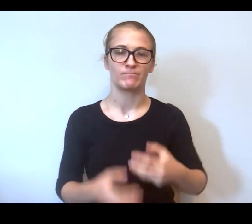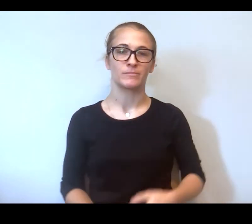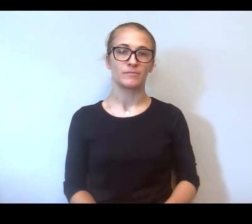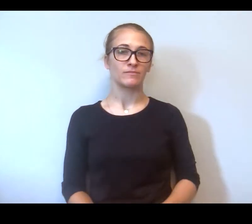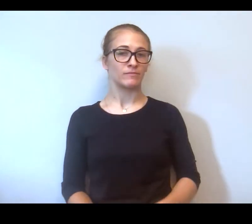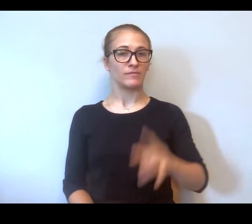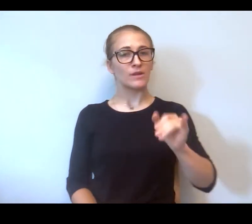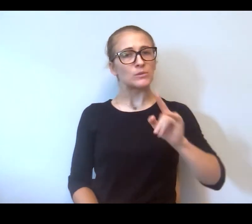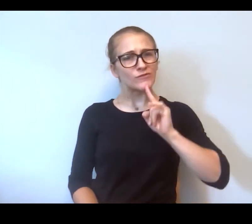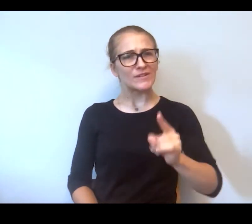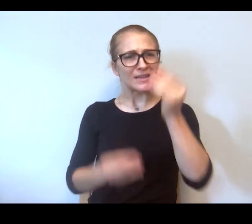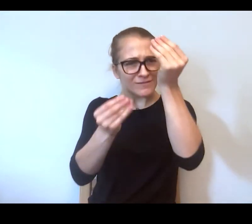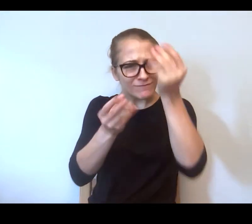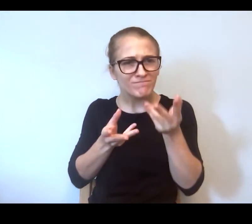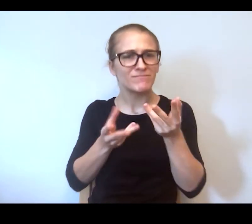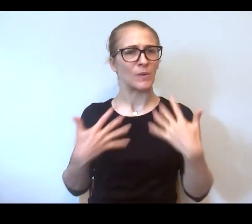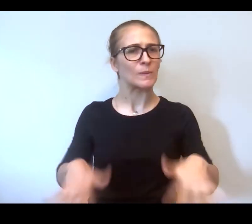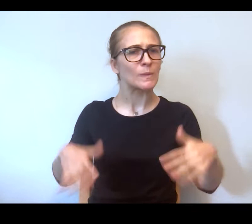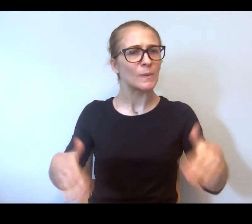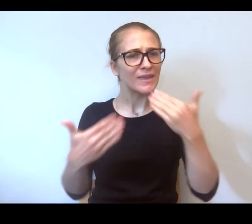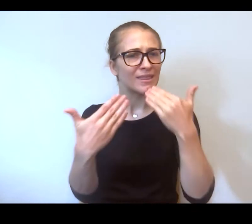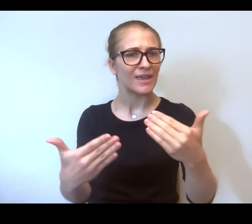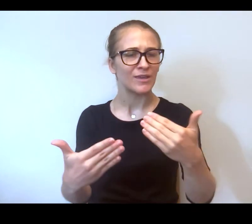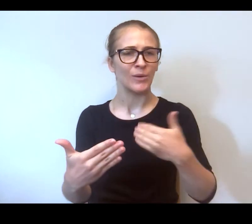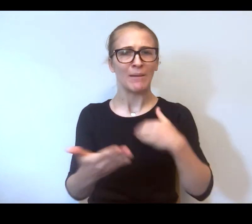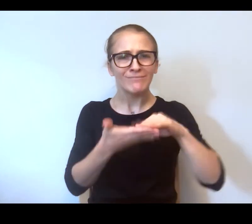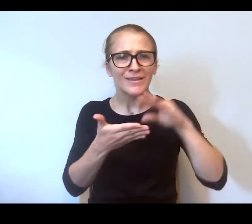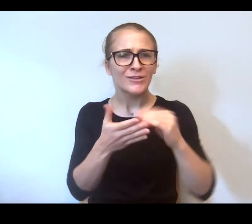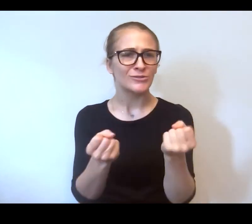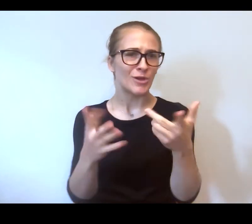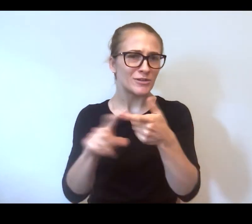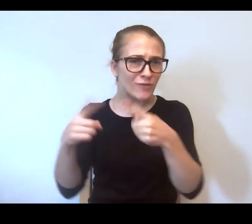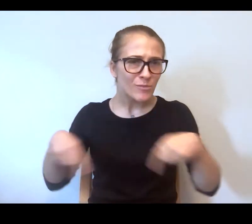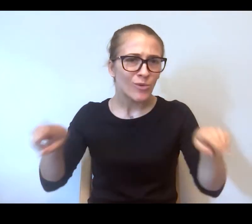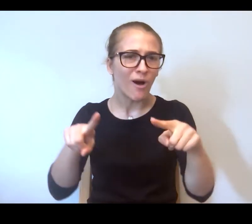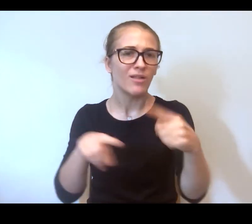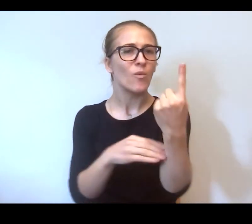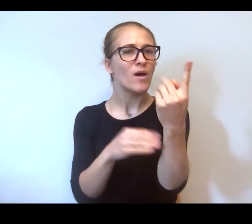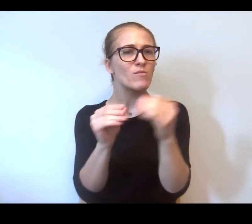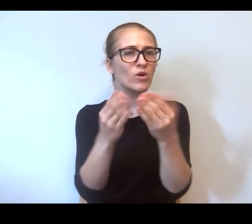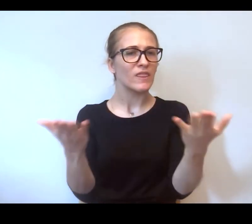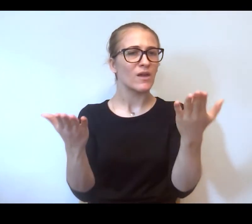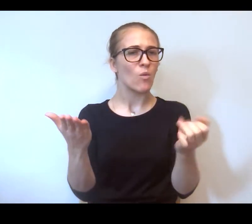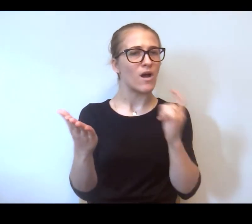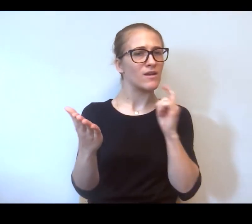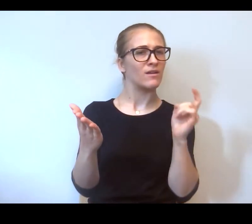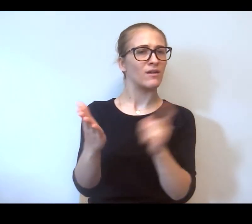Marc: Thank you. That was really informative. I keep learning from all of you but I learned from Noorjahan,